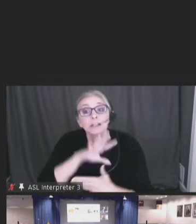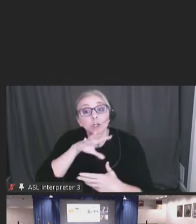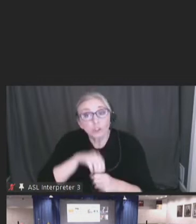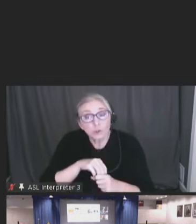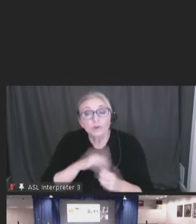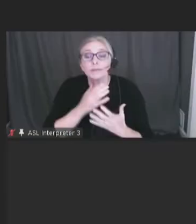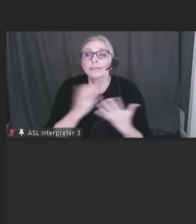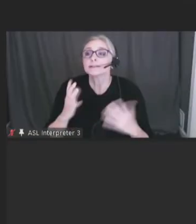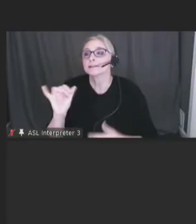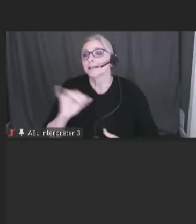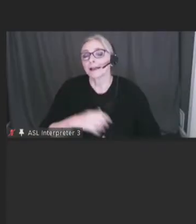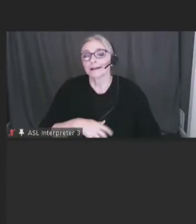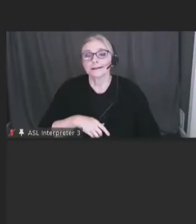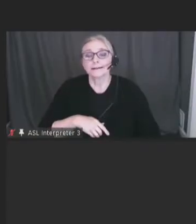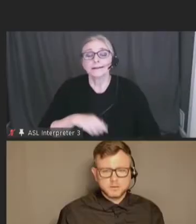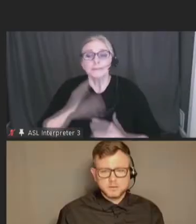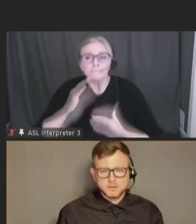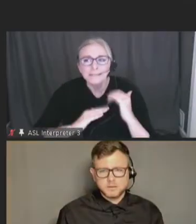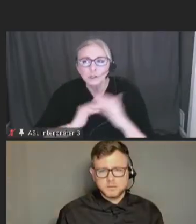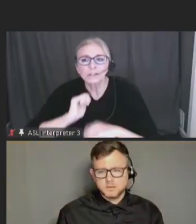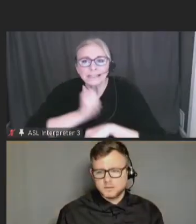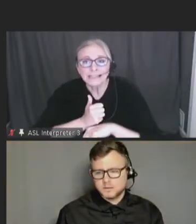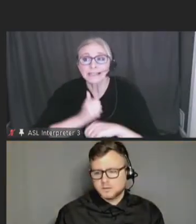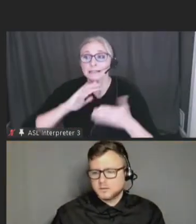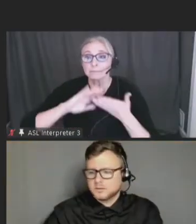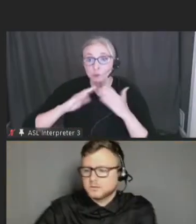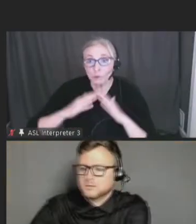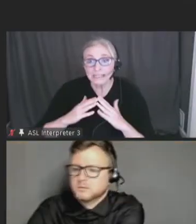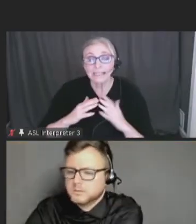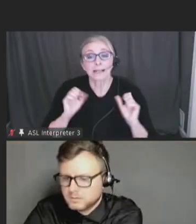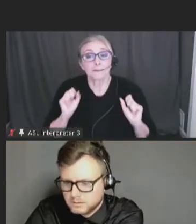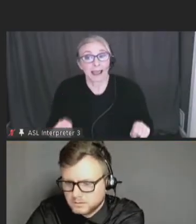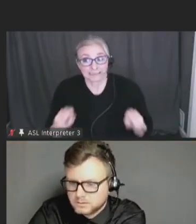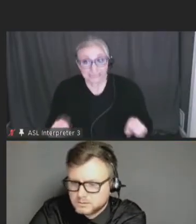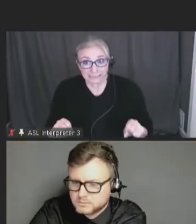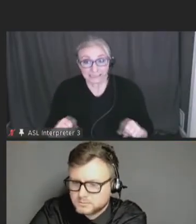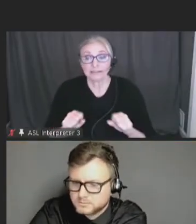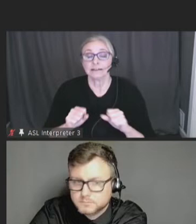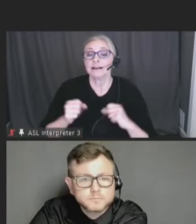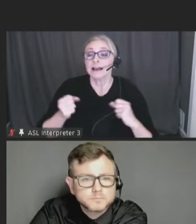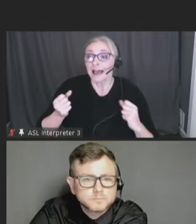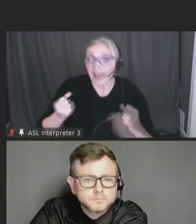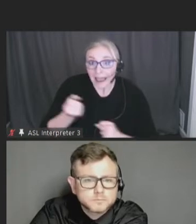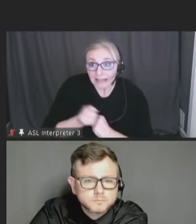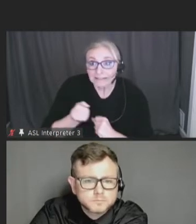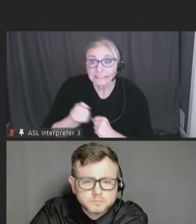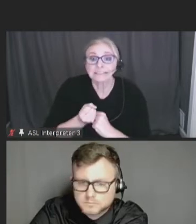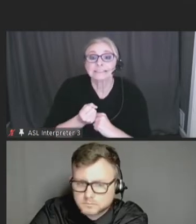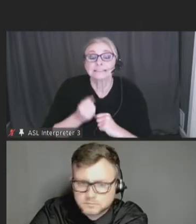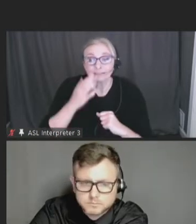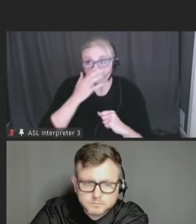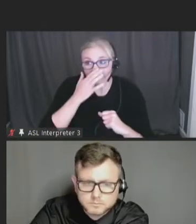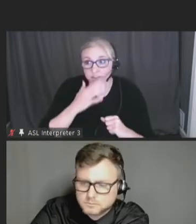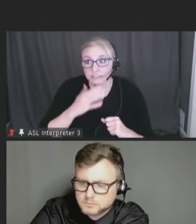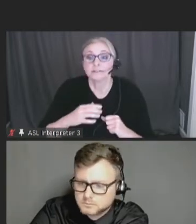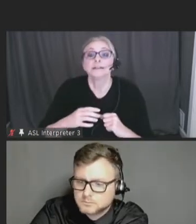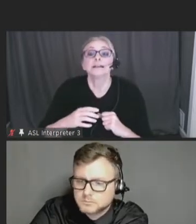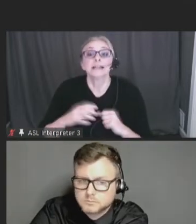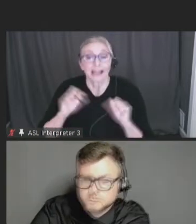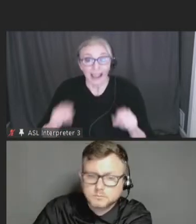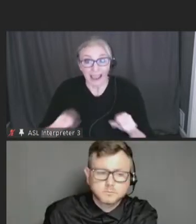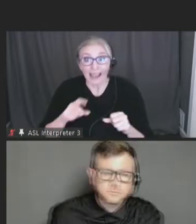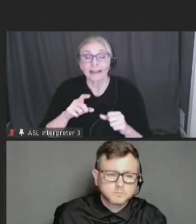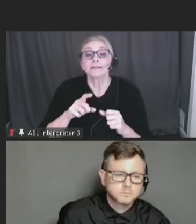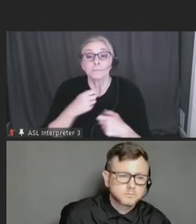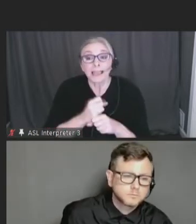like building community capacity, advocacy, conducting research, and making sure that